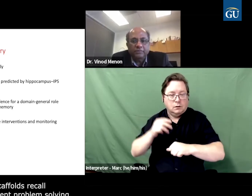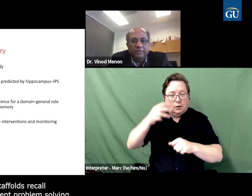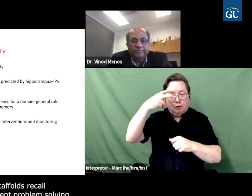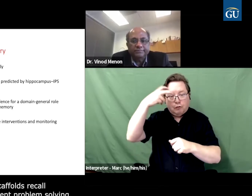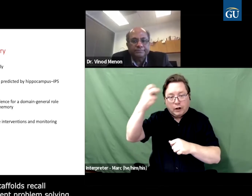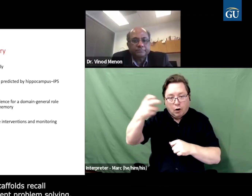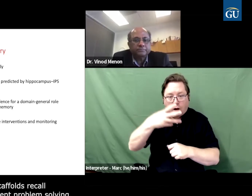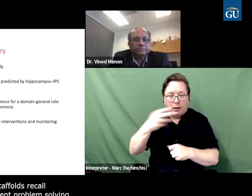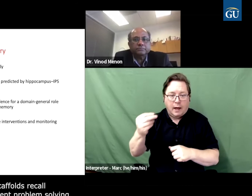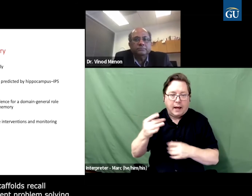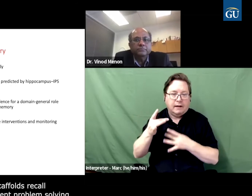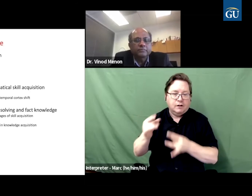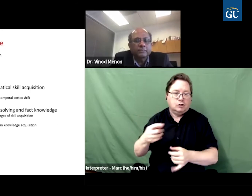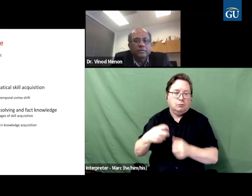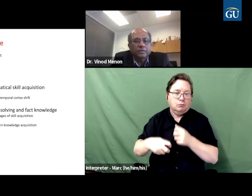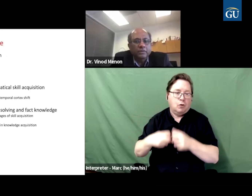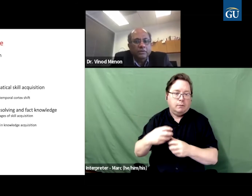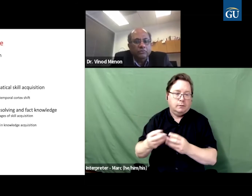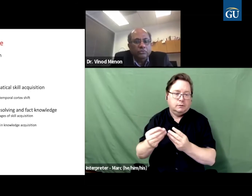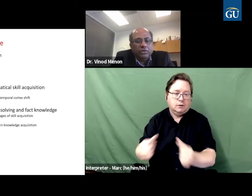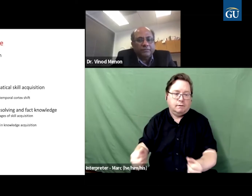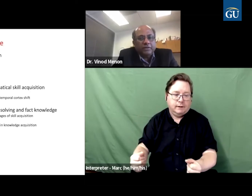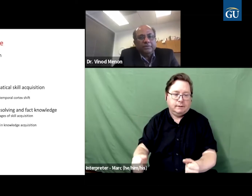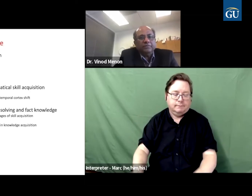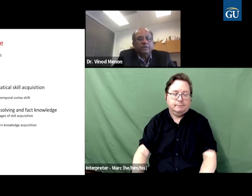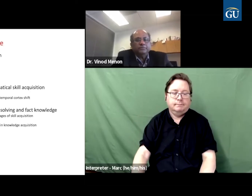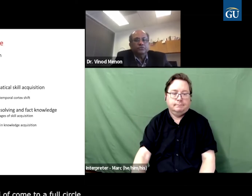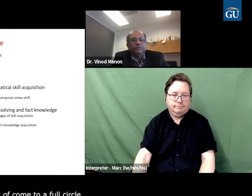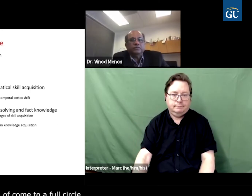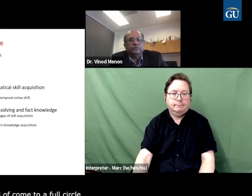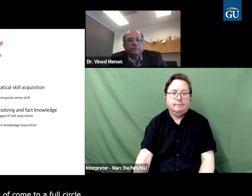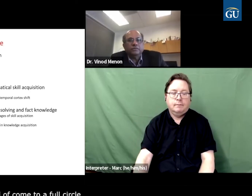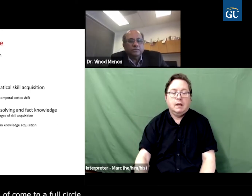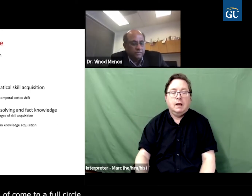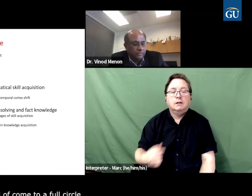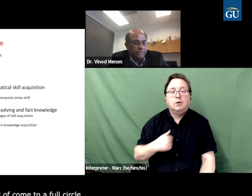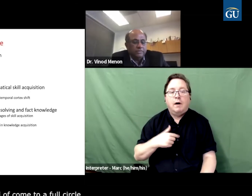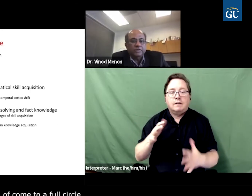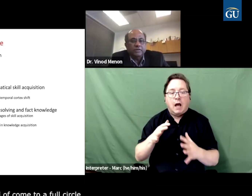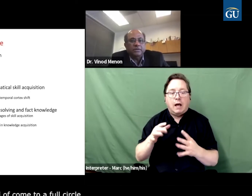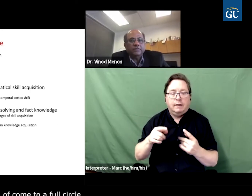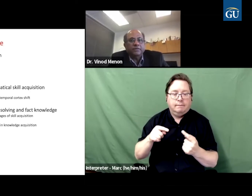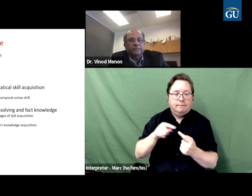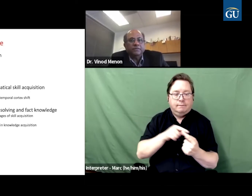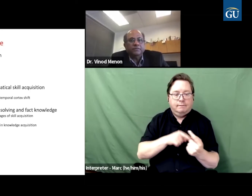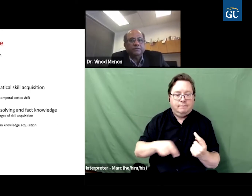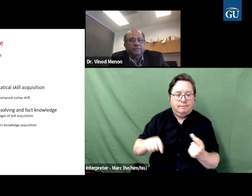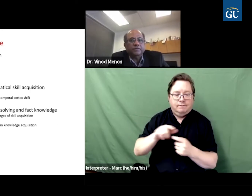efficient problem solving